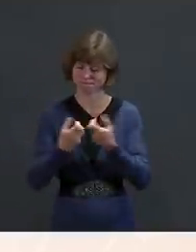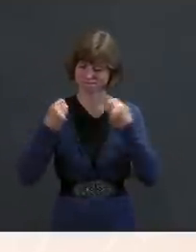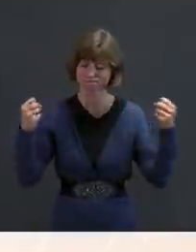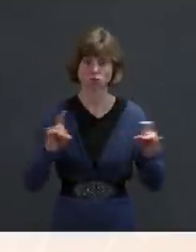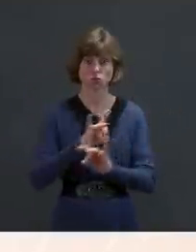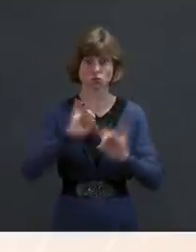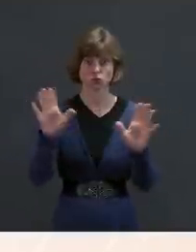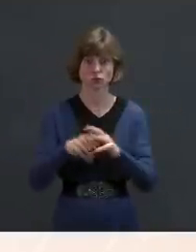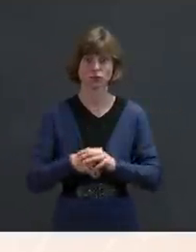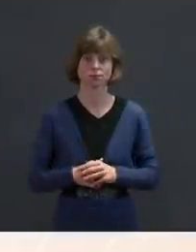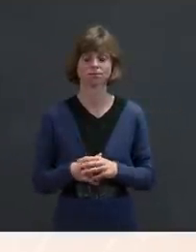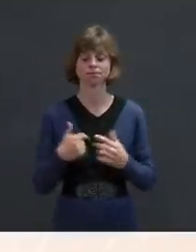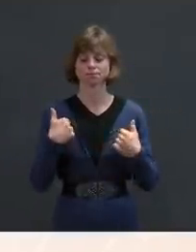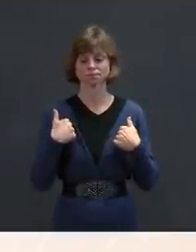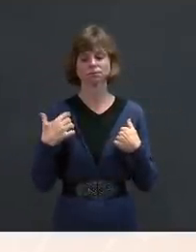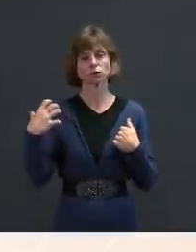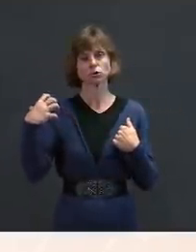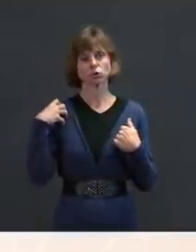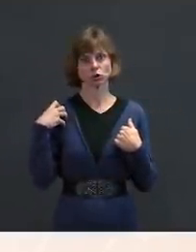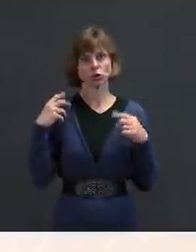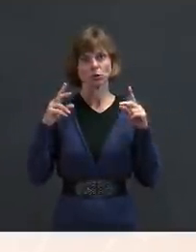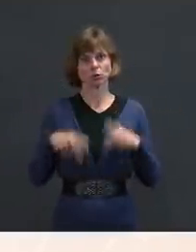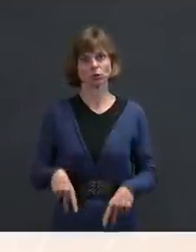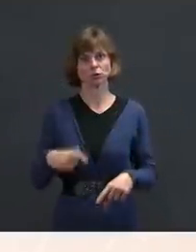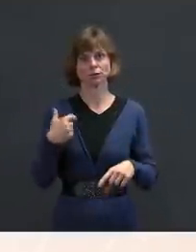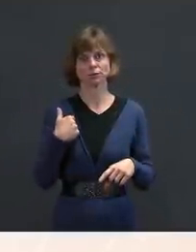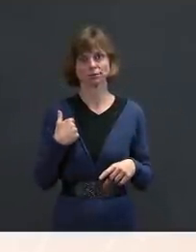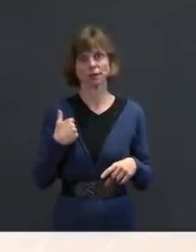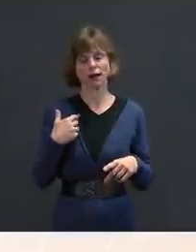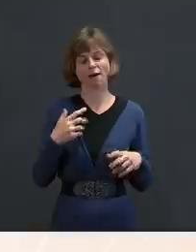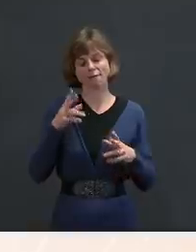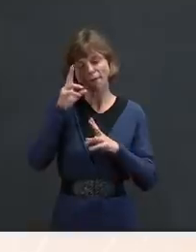I have the privilege of serving at the President's designation